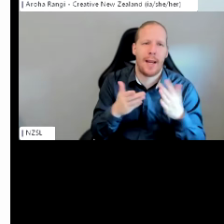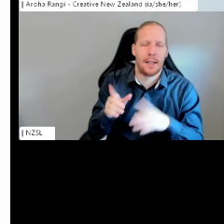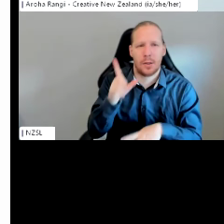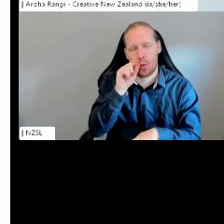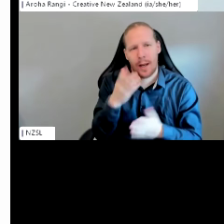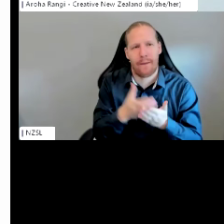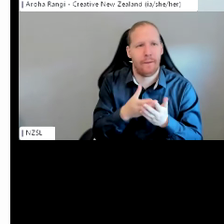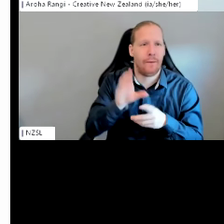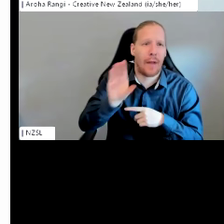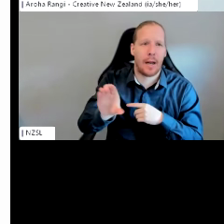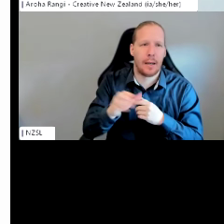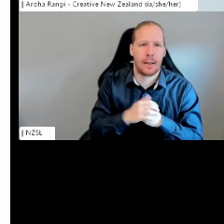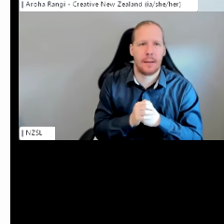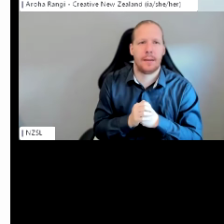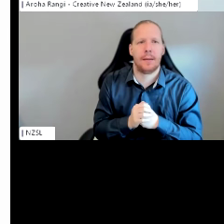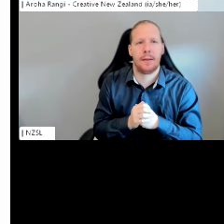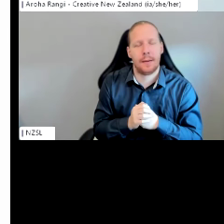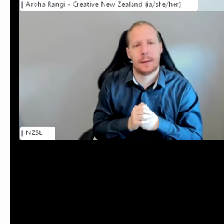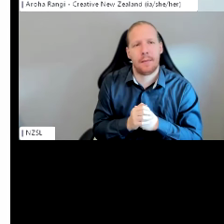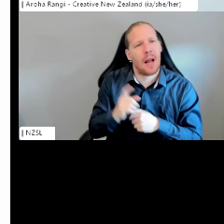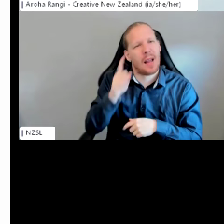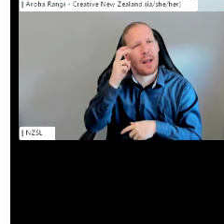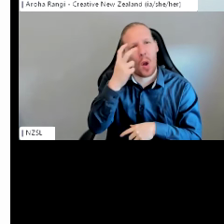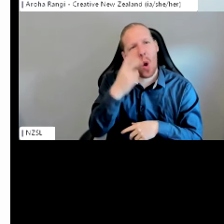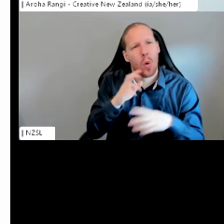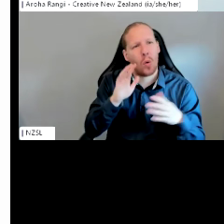think that really old-fashioned heavy membership schemes that are like your bronze, silver,